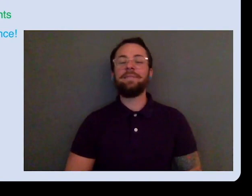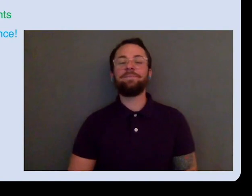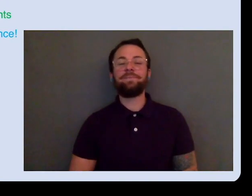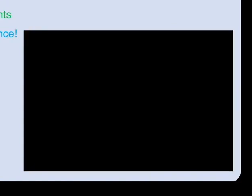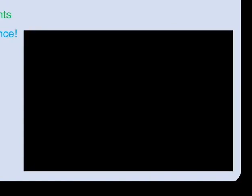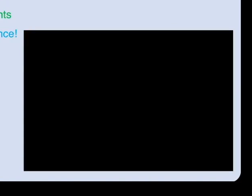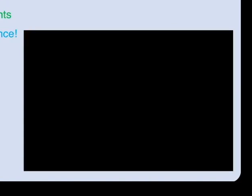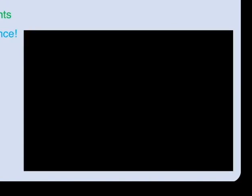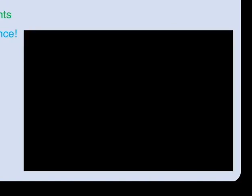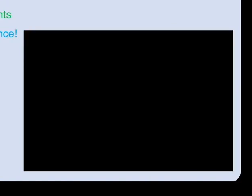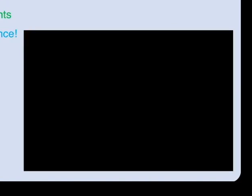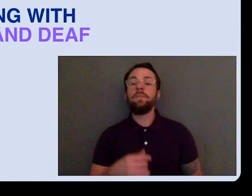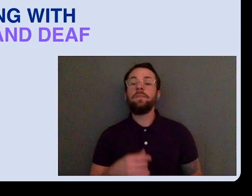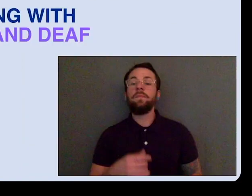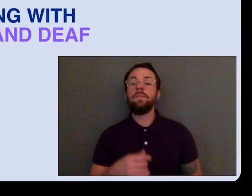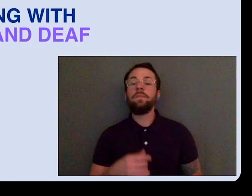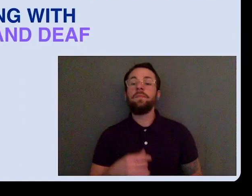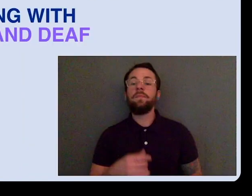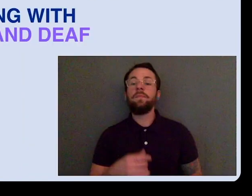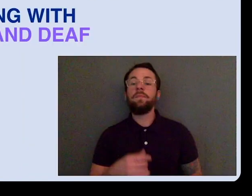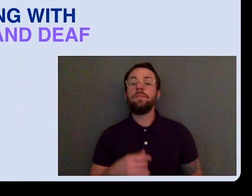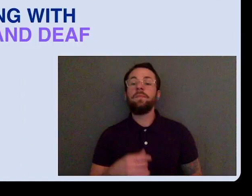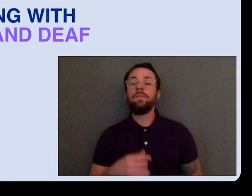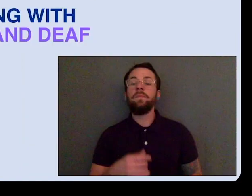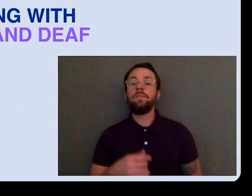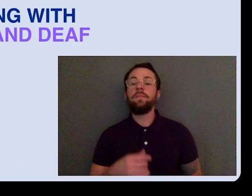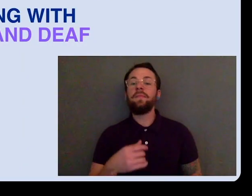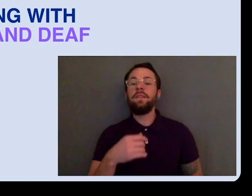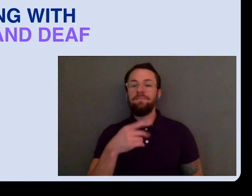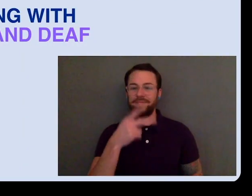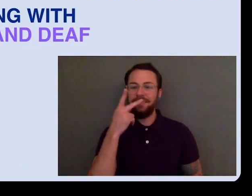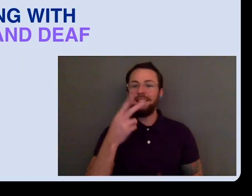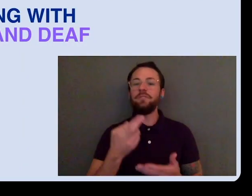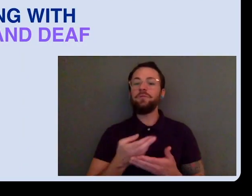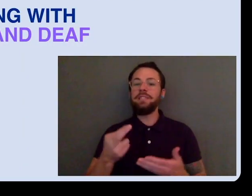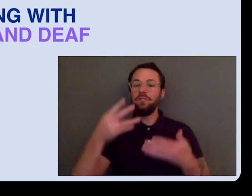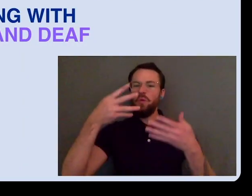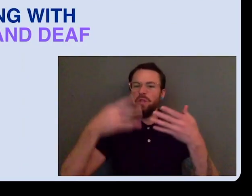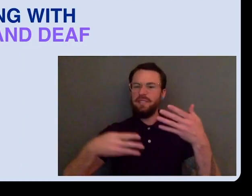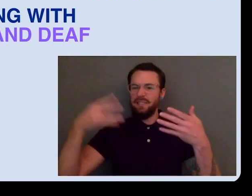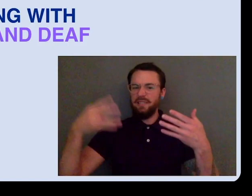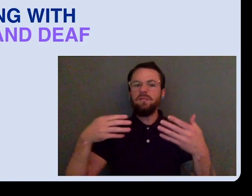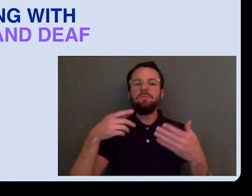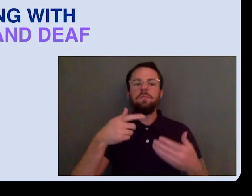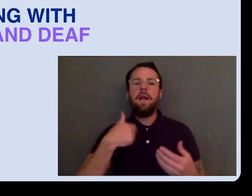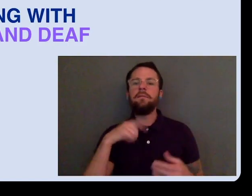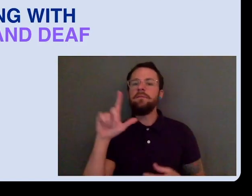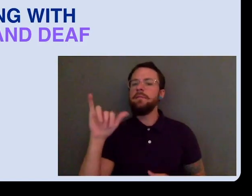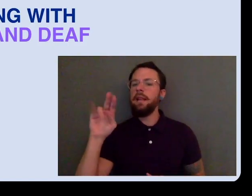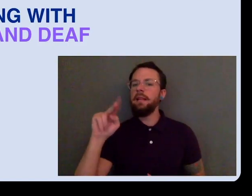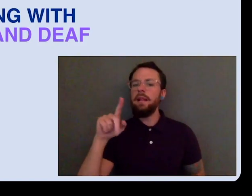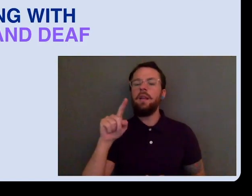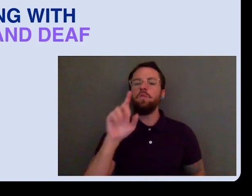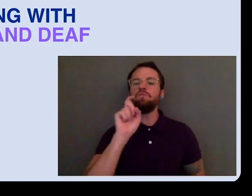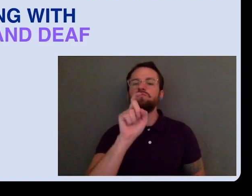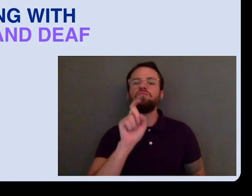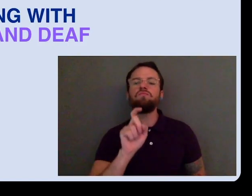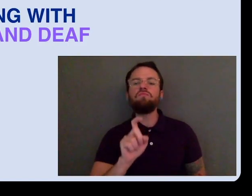Thank you so much for watching! I am looking forward to whatever questions you may have. > Wonderful, Blake! That was fantastic! Oh, I think it's not quite a lot finished.